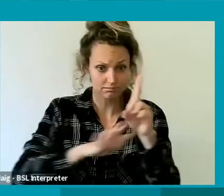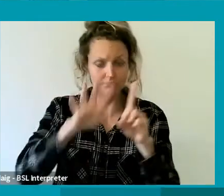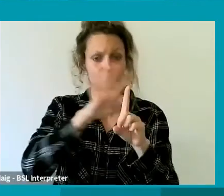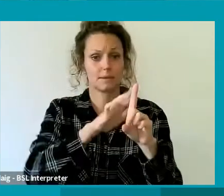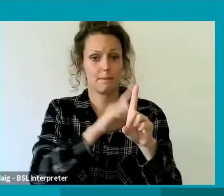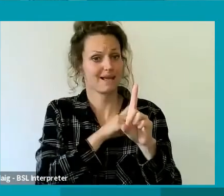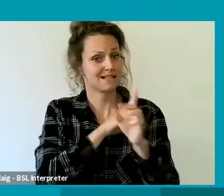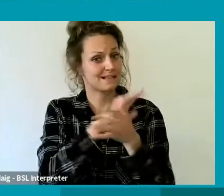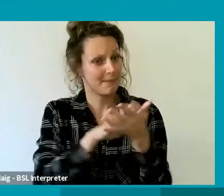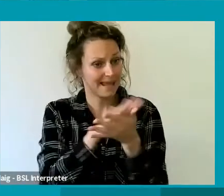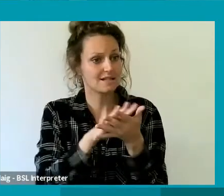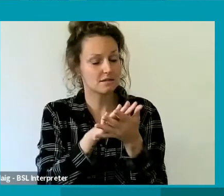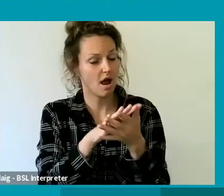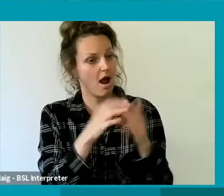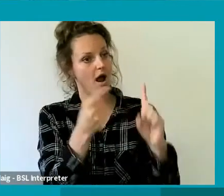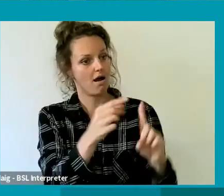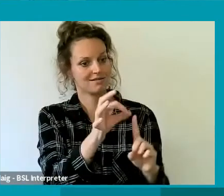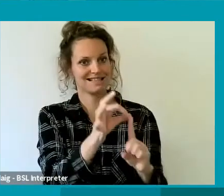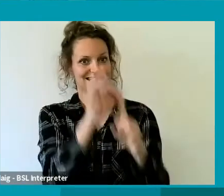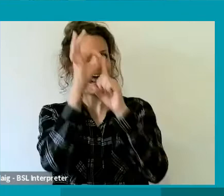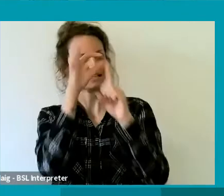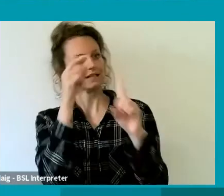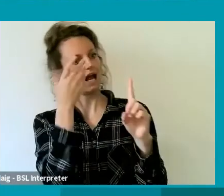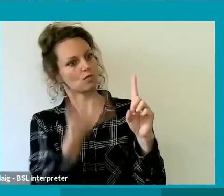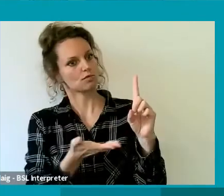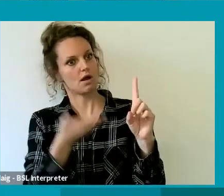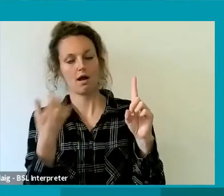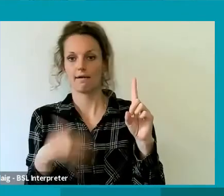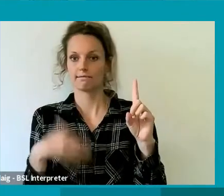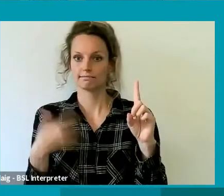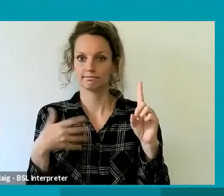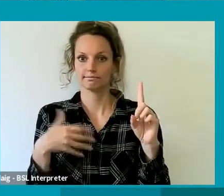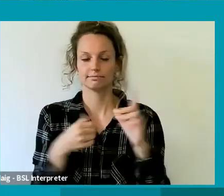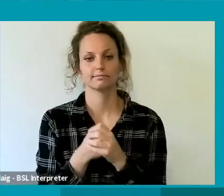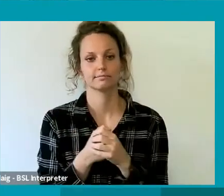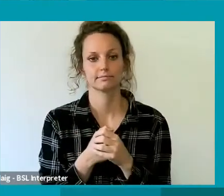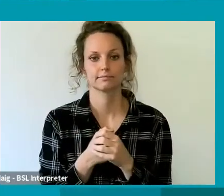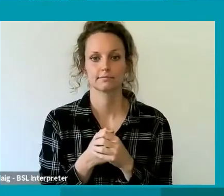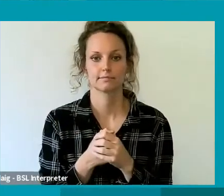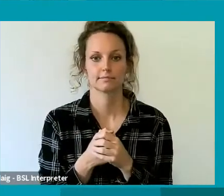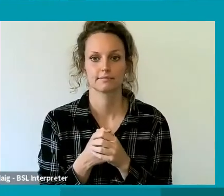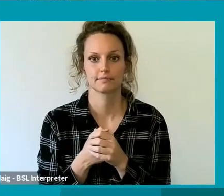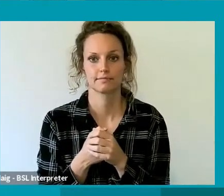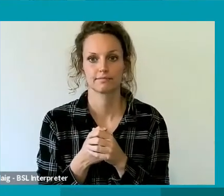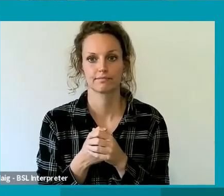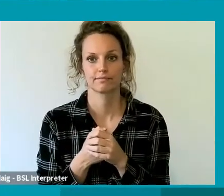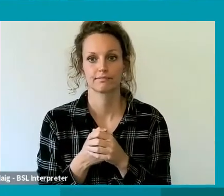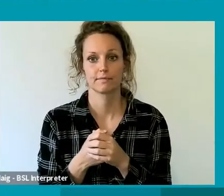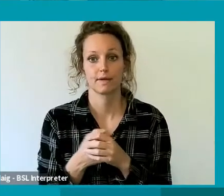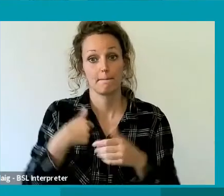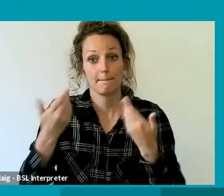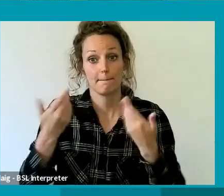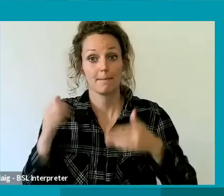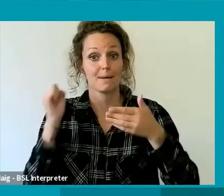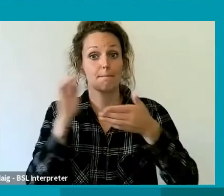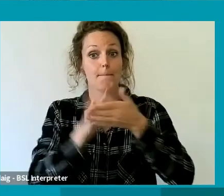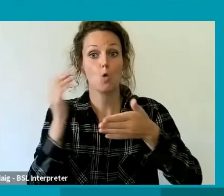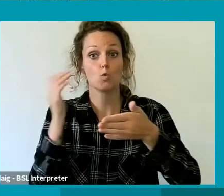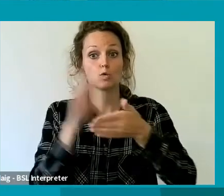memorable and allows us to stand out. If anyone had a chance to come across my last post on LinkedIn,